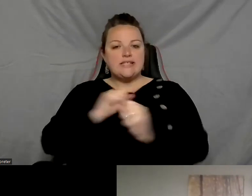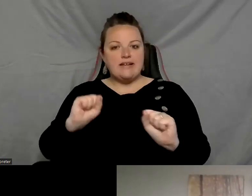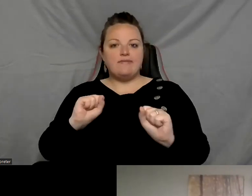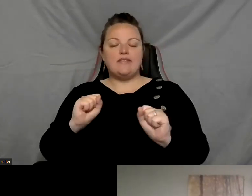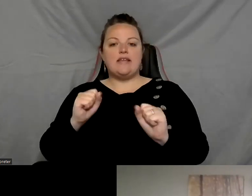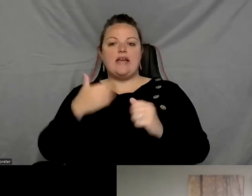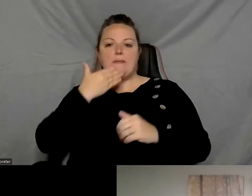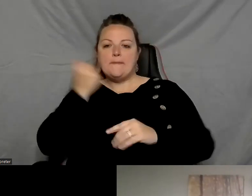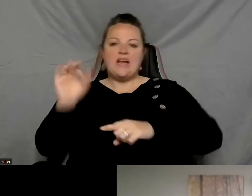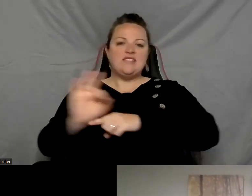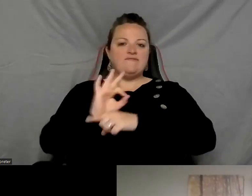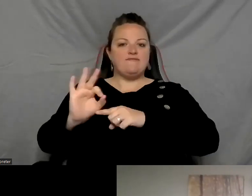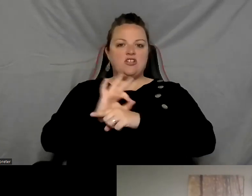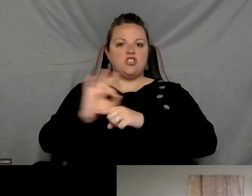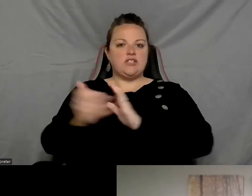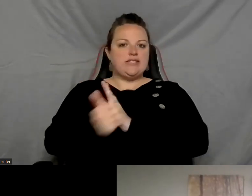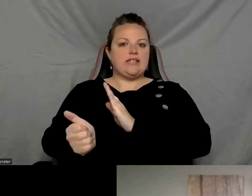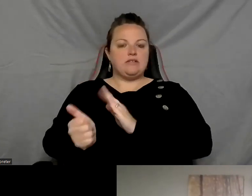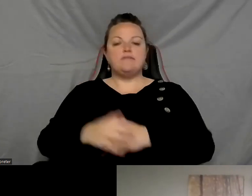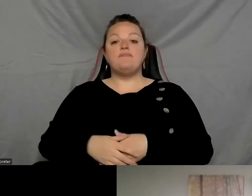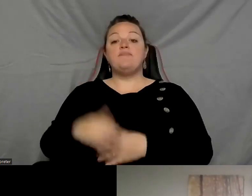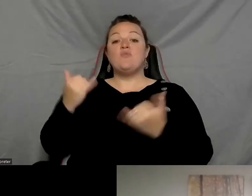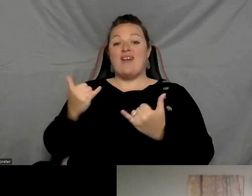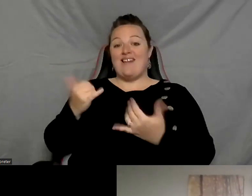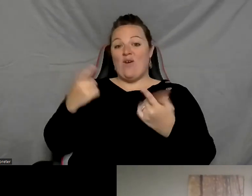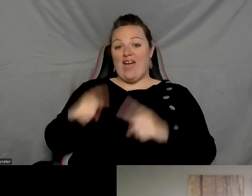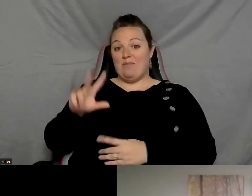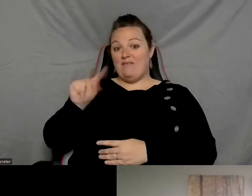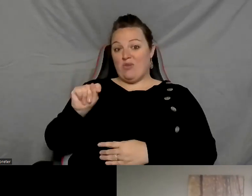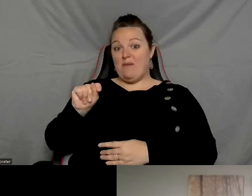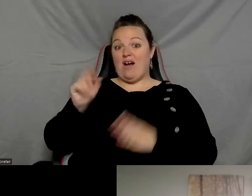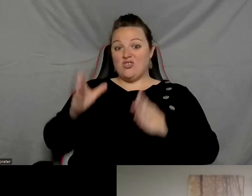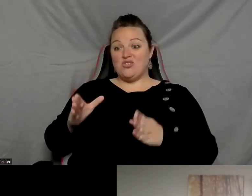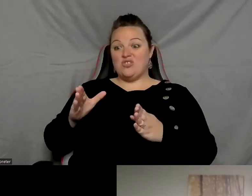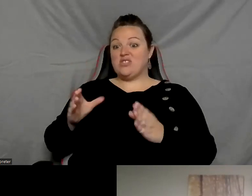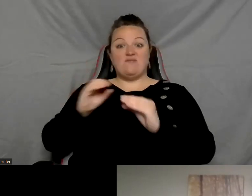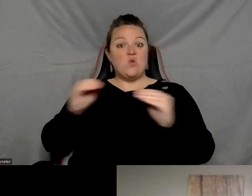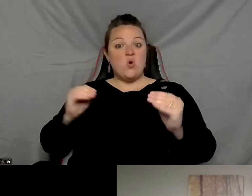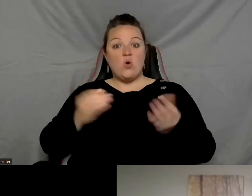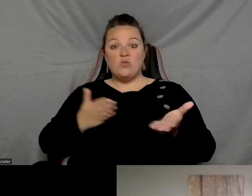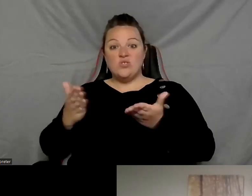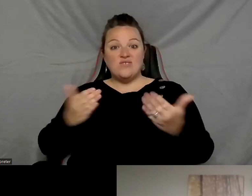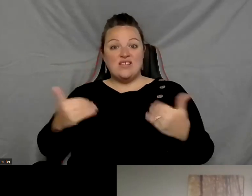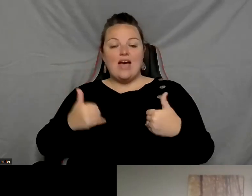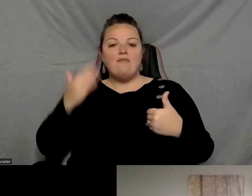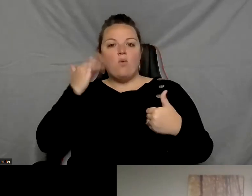At this time, Vermonters are going without services since there are unfilled OT positions